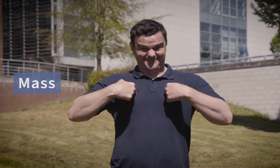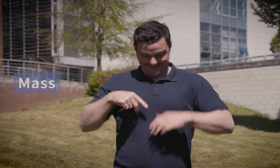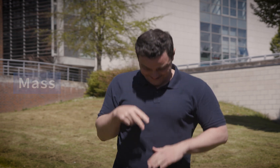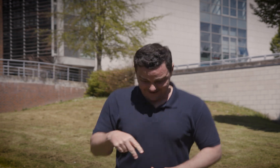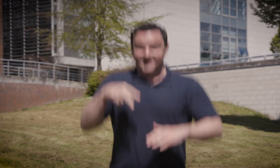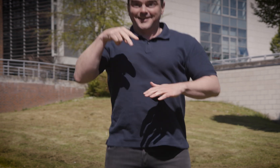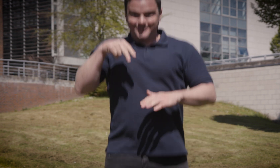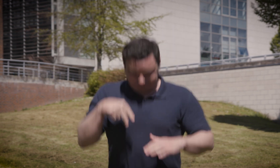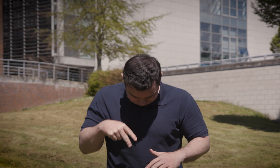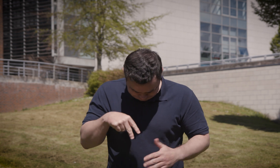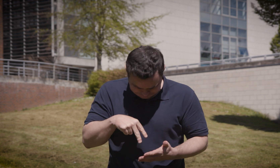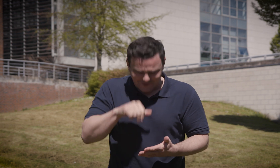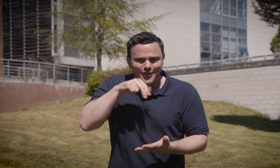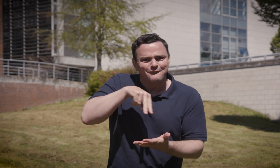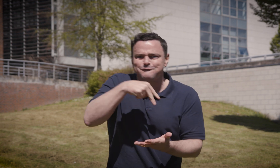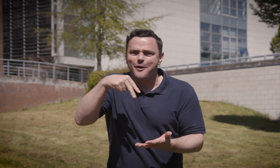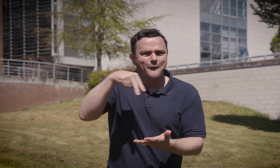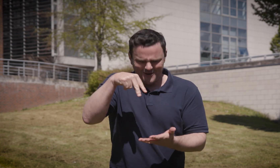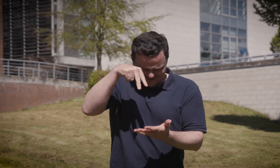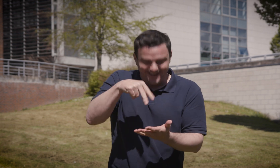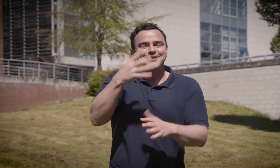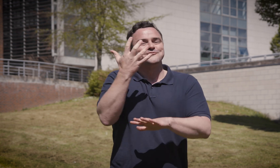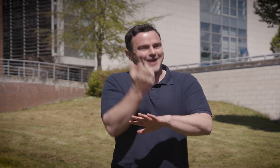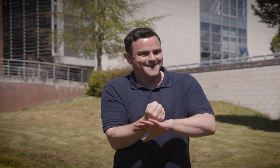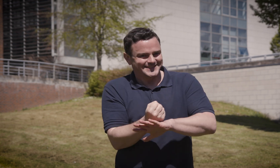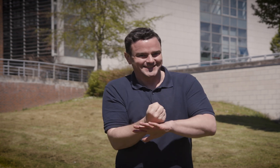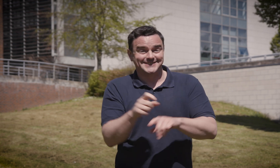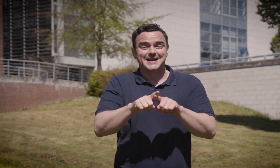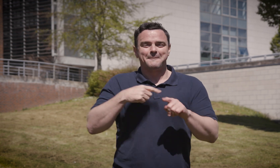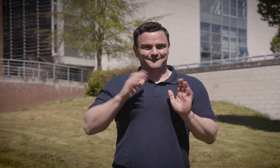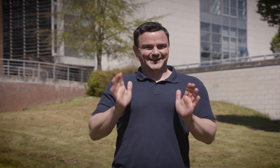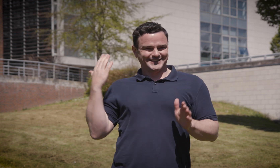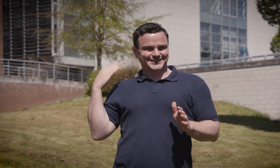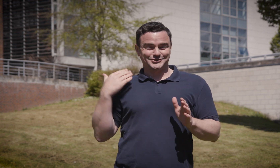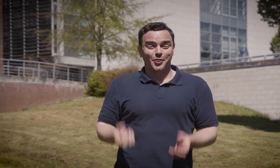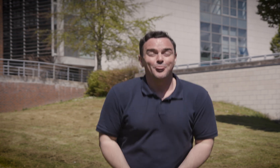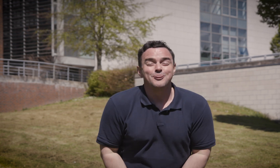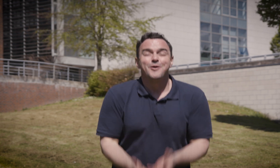When I jump, I don't float. I get pulled back down again, and that's gravity. Just like when I threw the football up